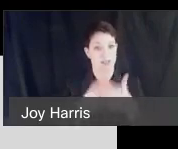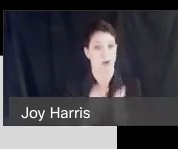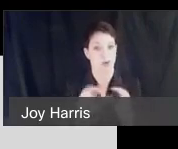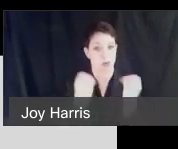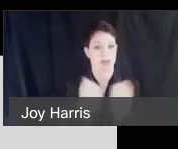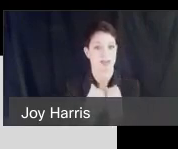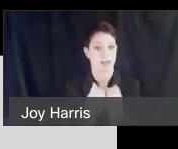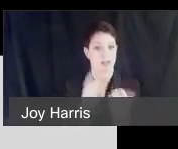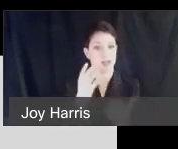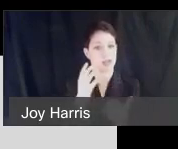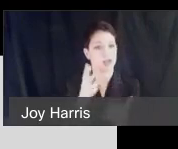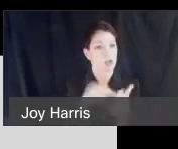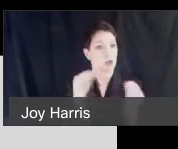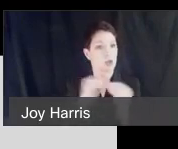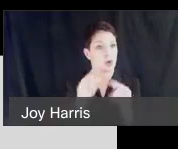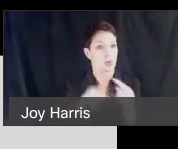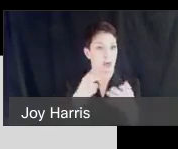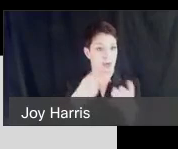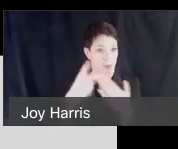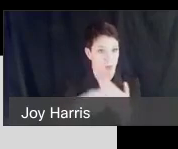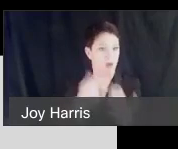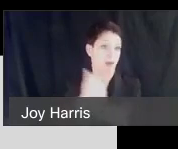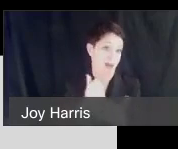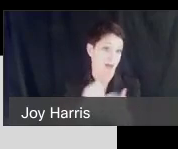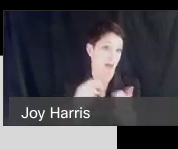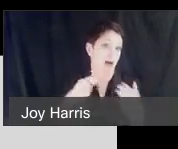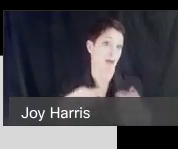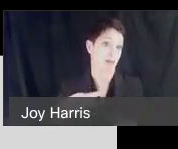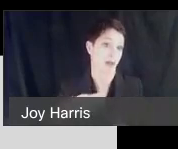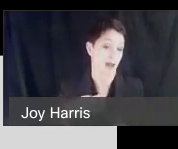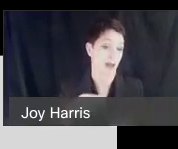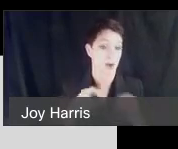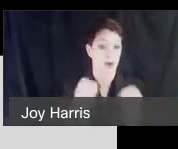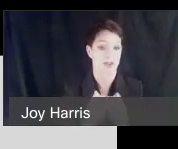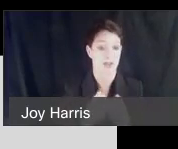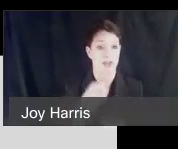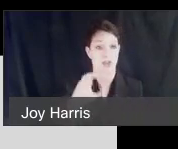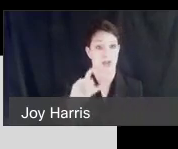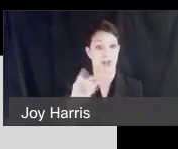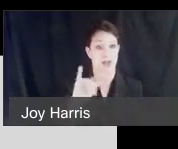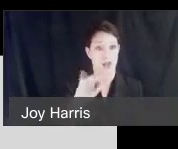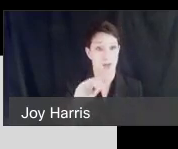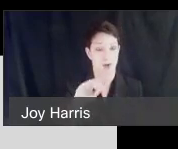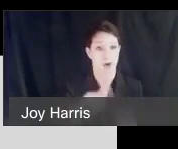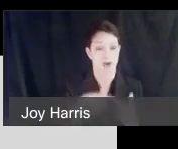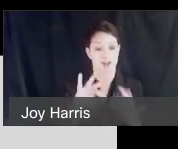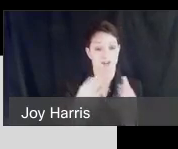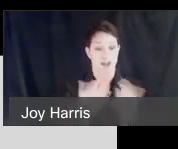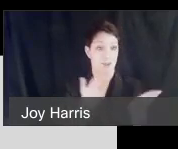the program and apply and those organizations are: ACLAMO, Family Services of Montgomery County,